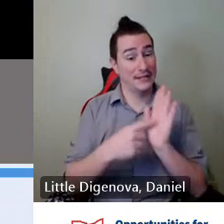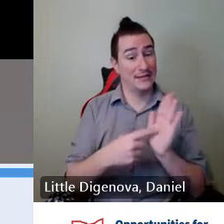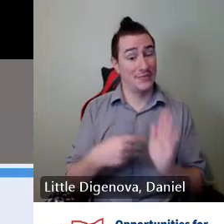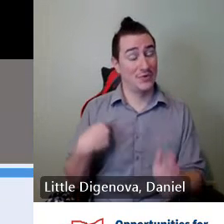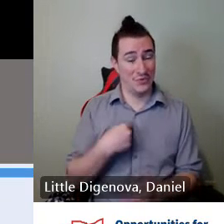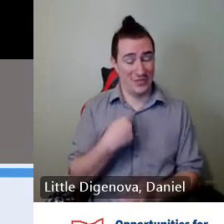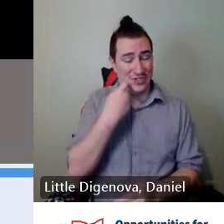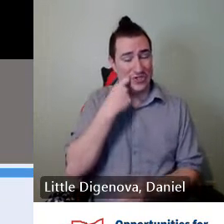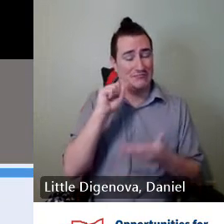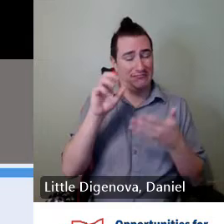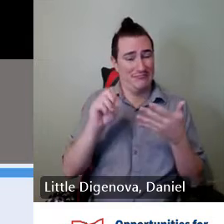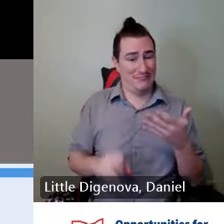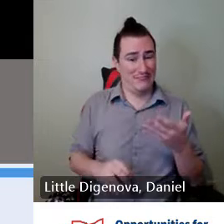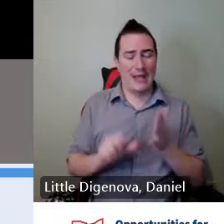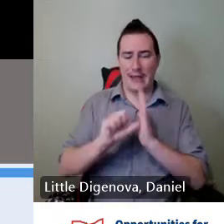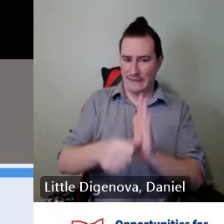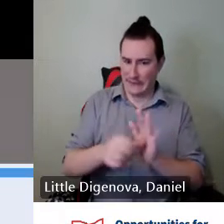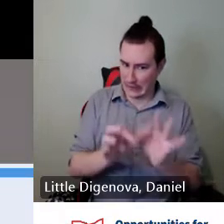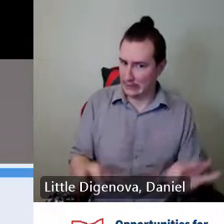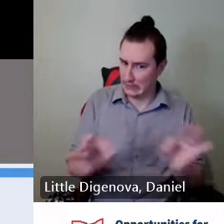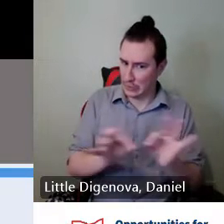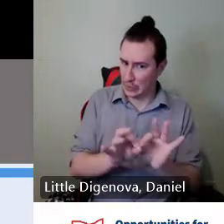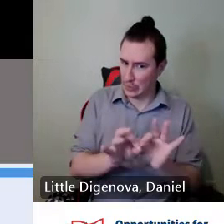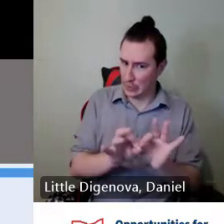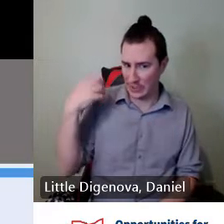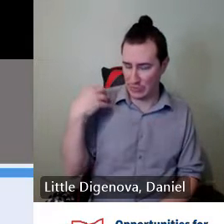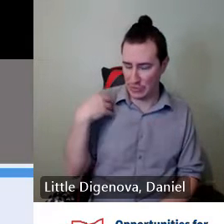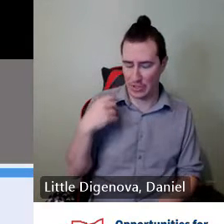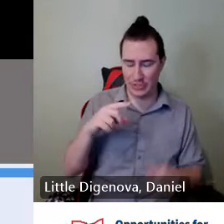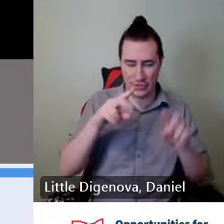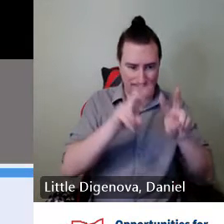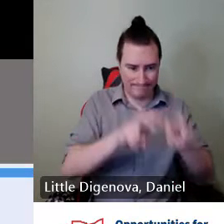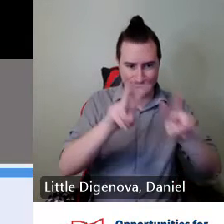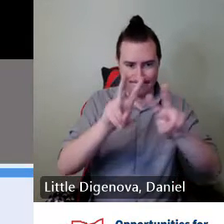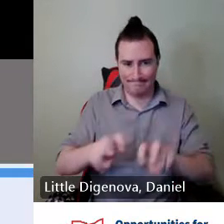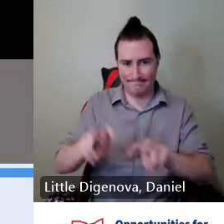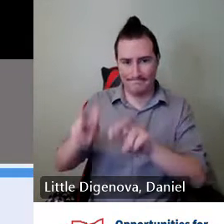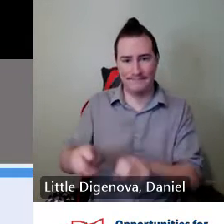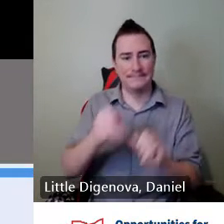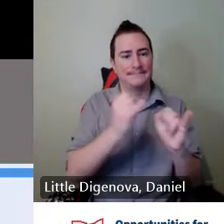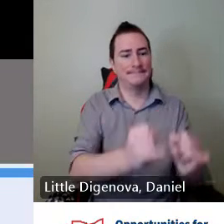employer looking at each situation on a case-by-case basis when considering reasonable accommodations.